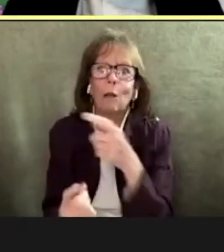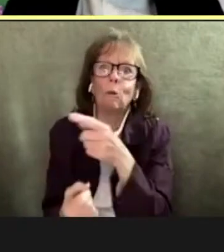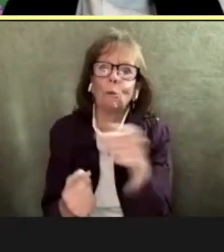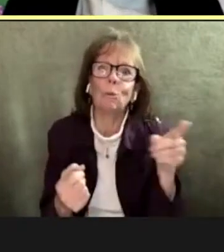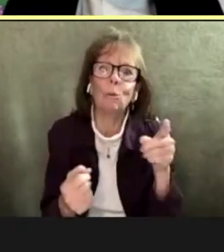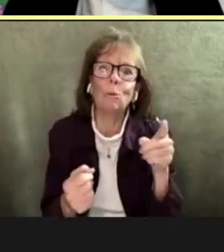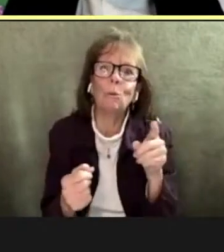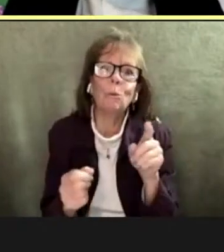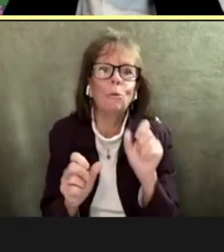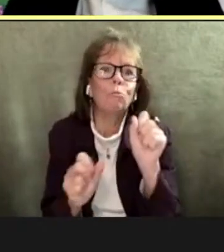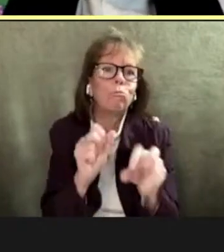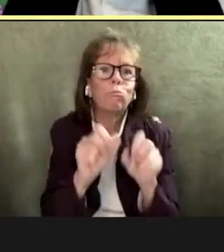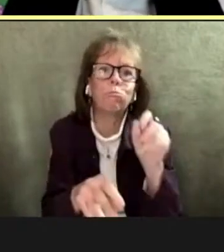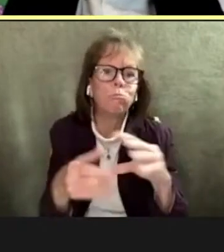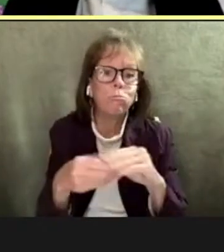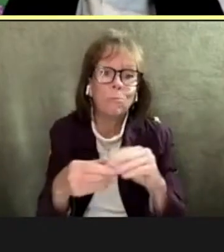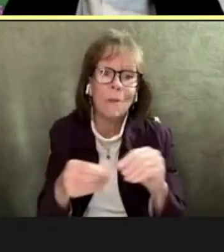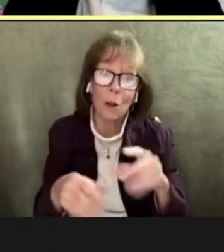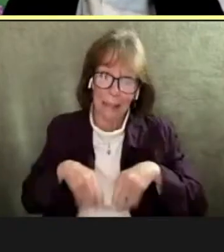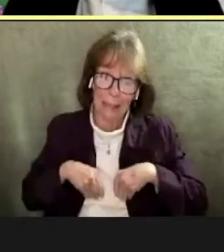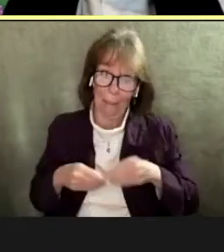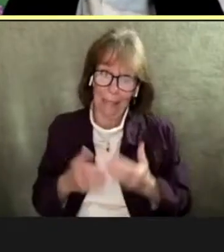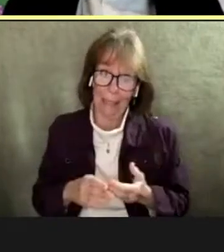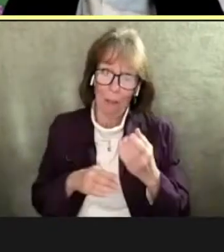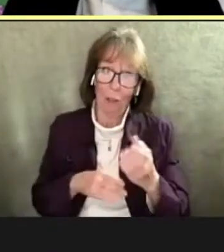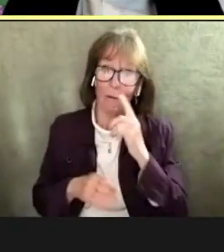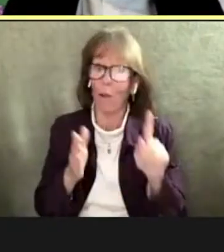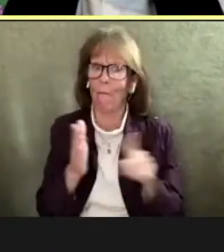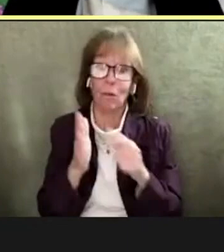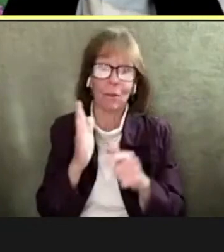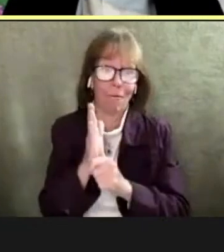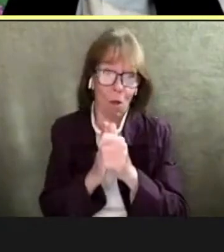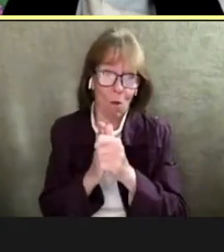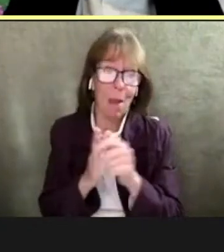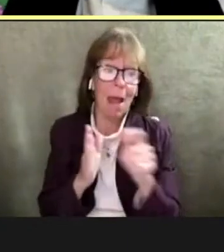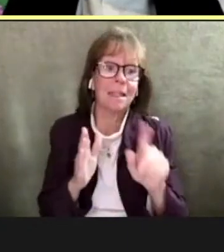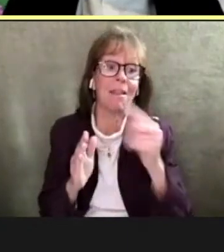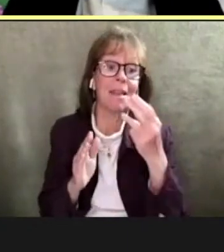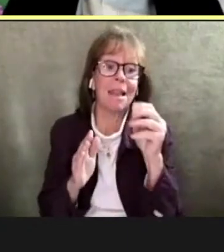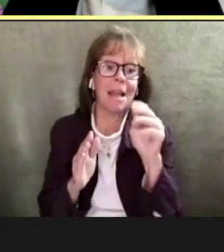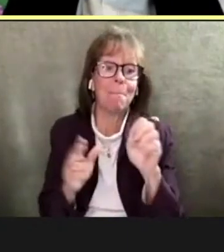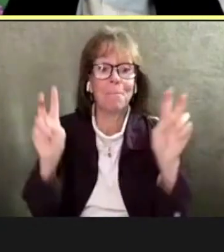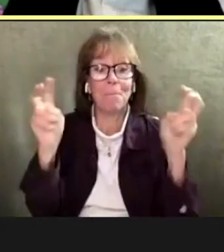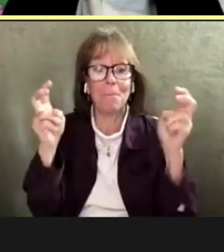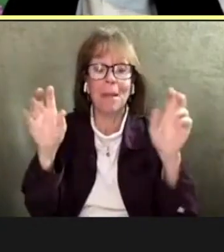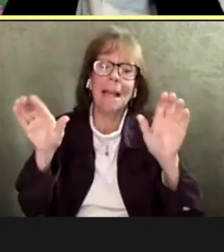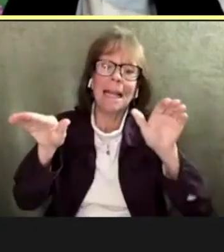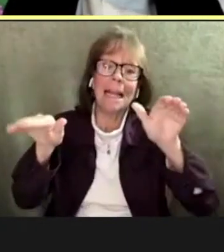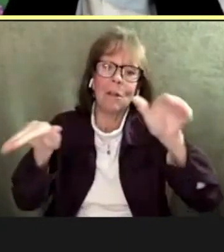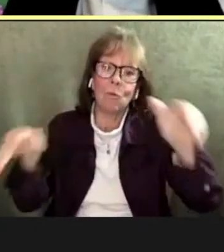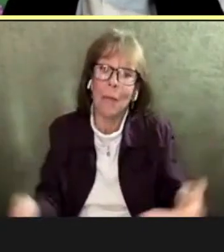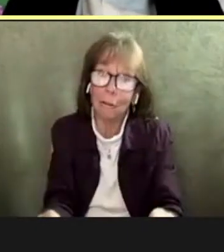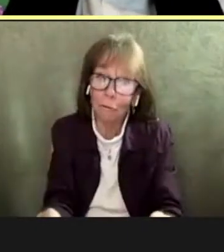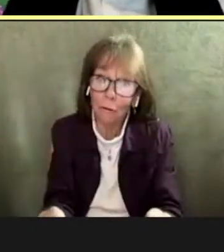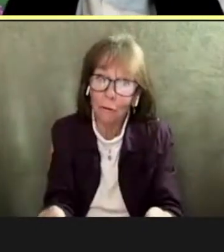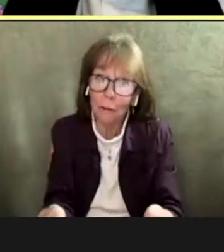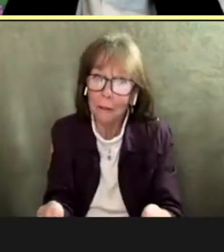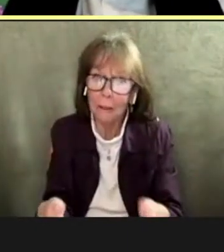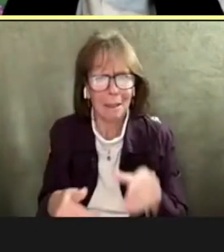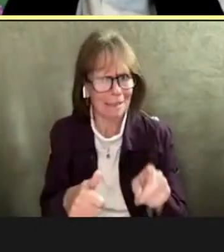They're currently accepting submissions for their first volume, which has the theme of introductions and this is the first one.